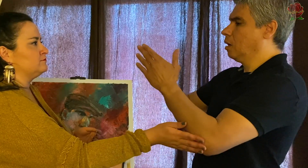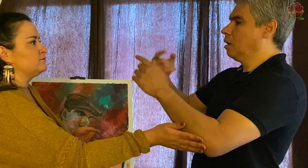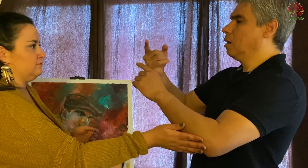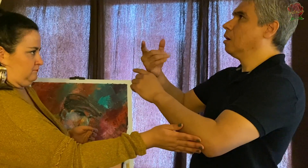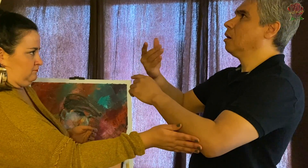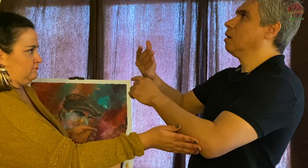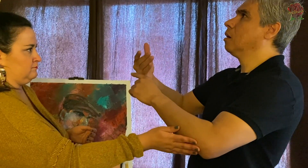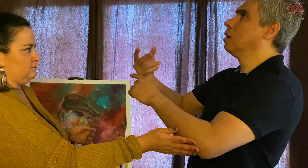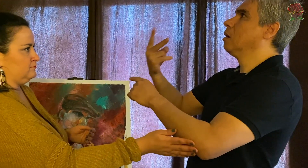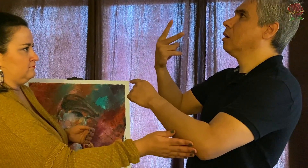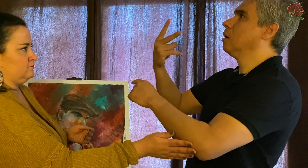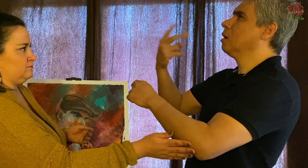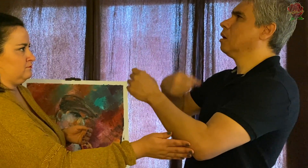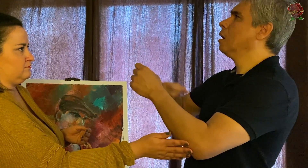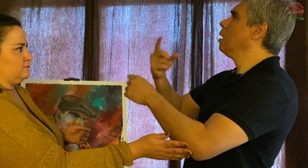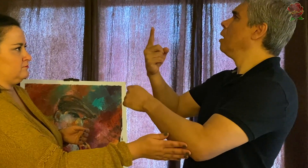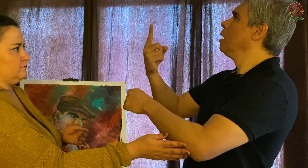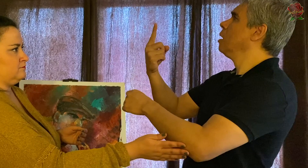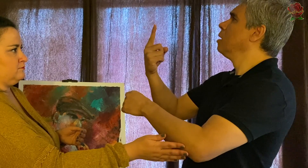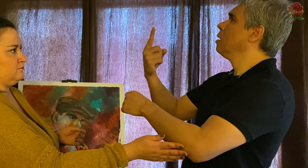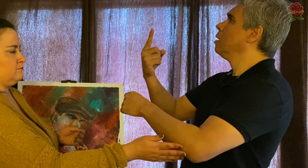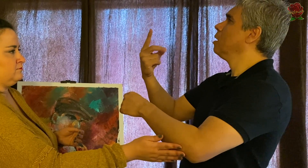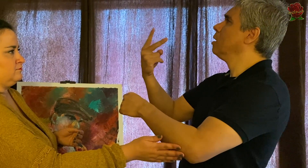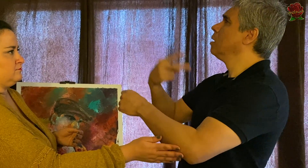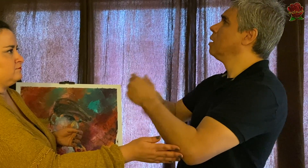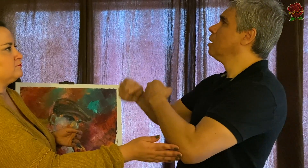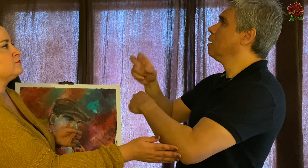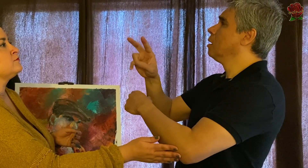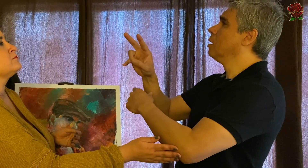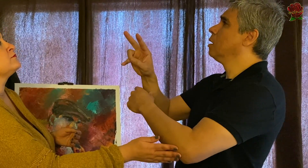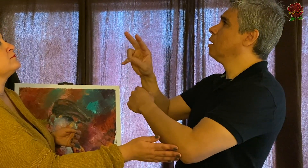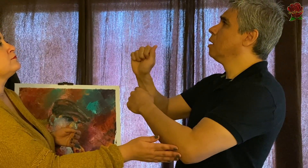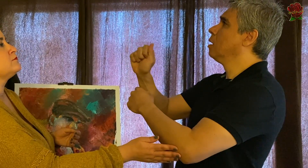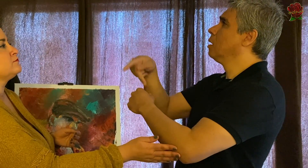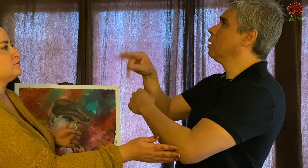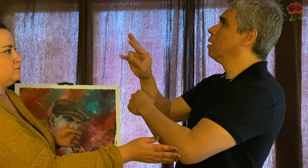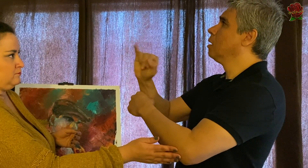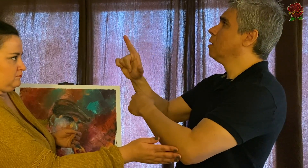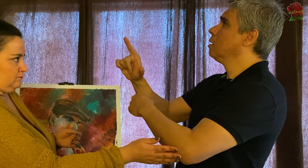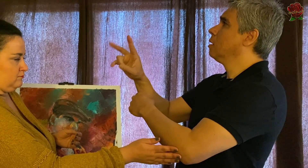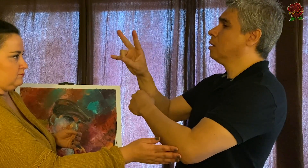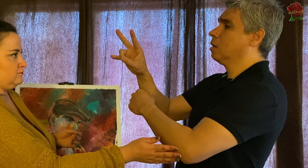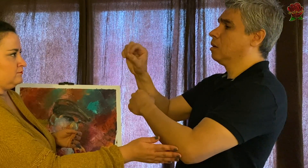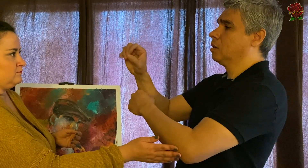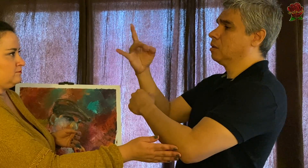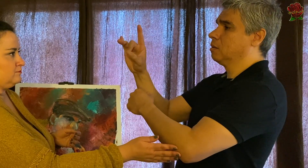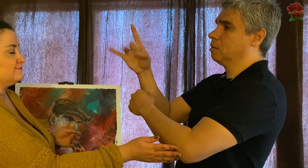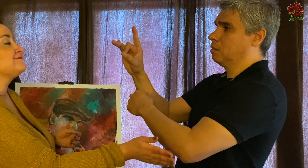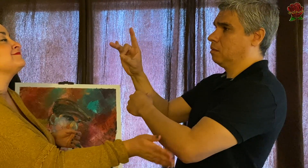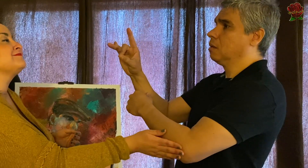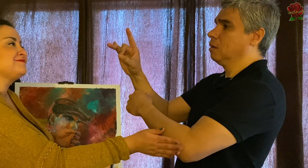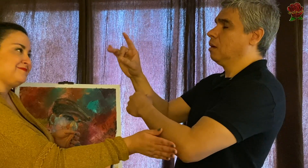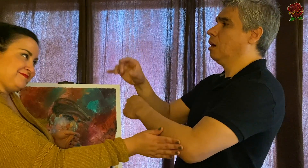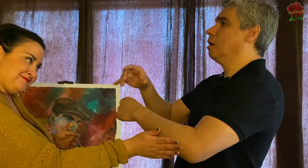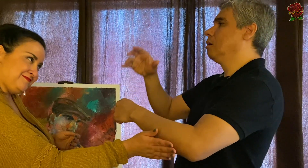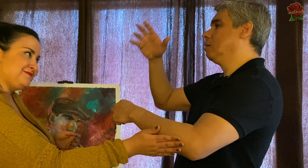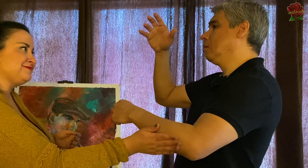This art is from April 2018.